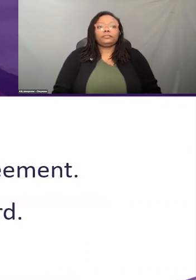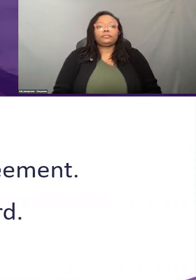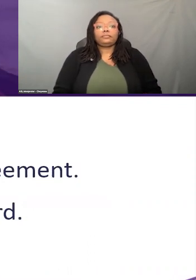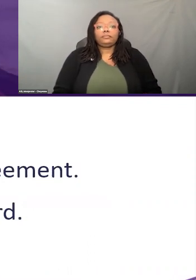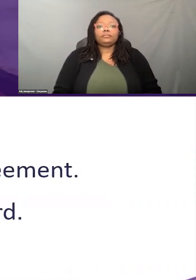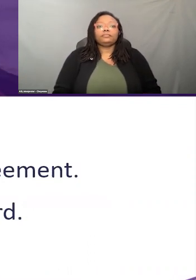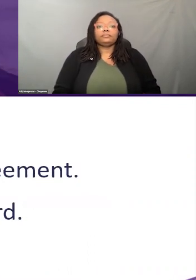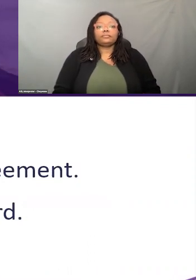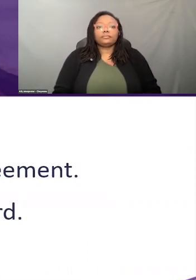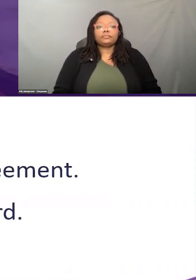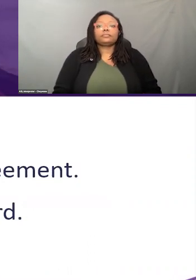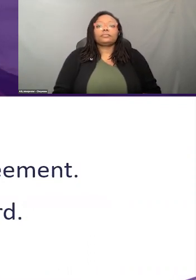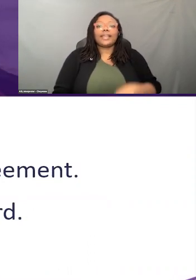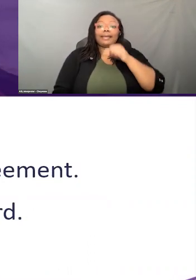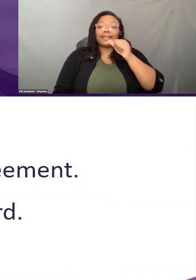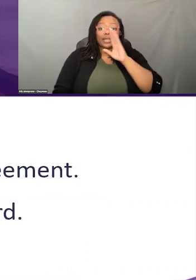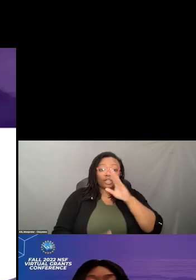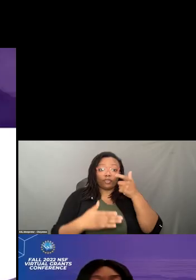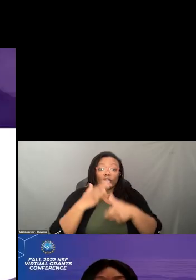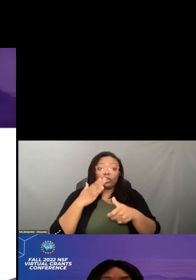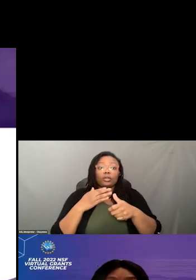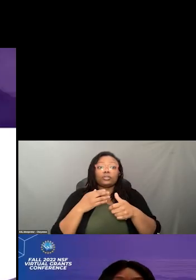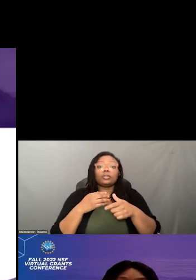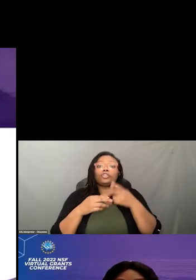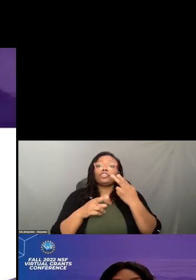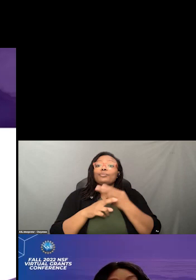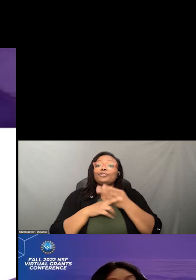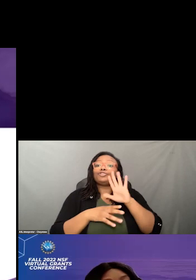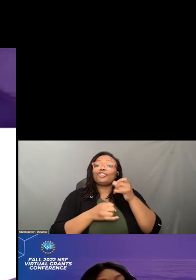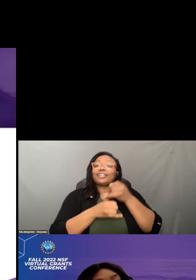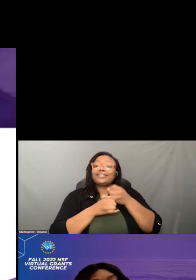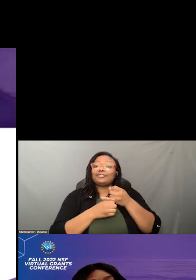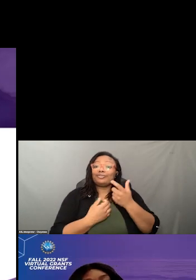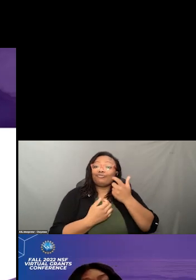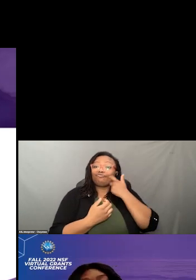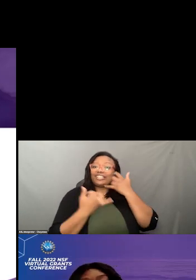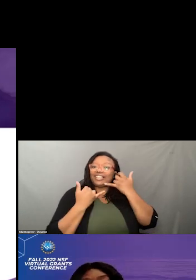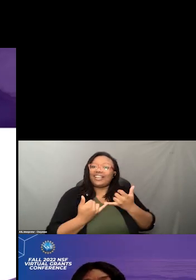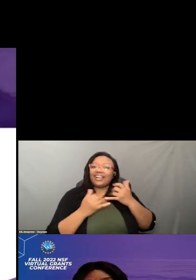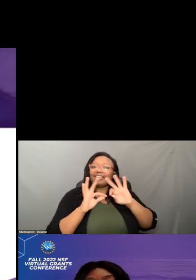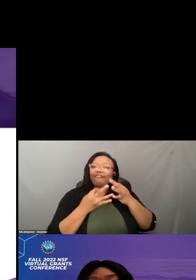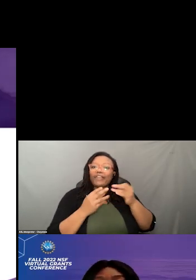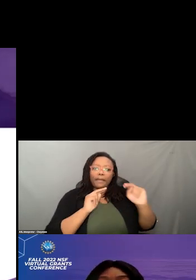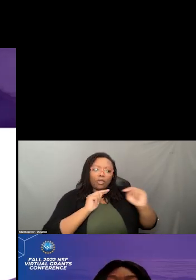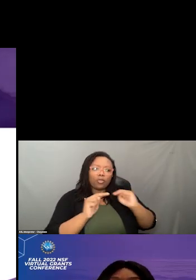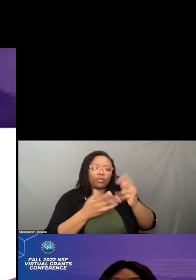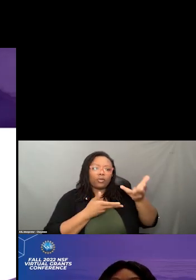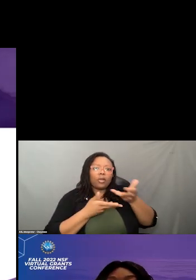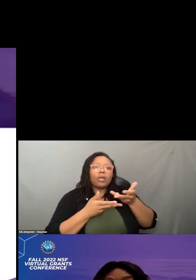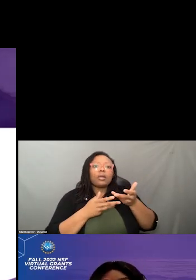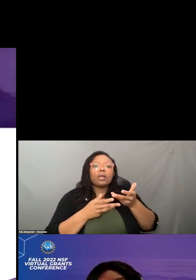Indirect Costs: You must use your institution's most current federally negotiated indirect cost